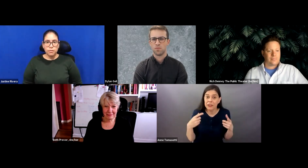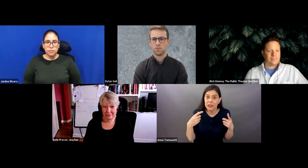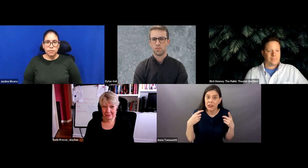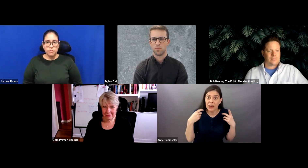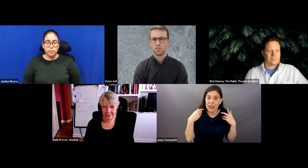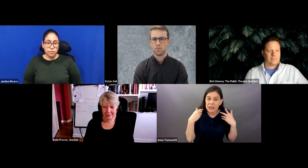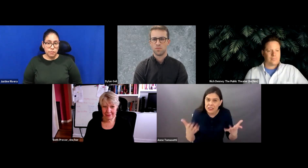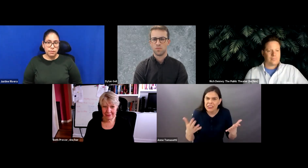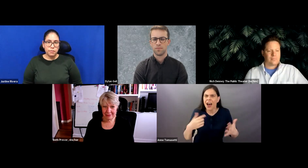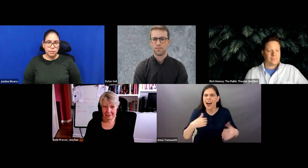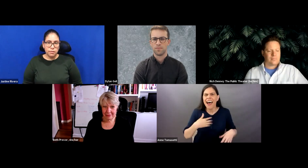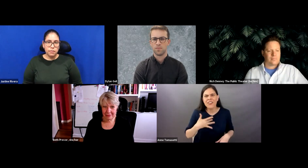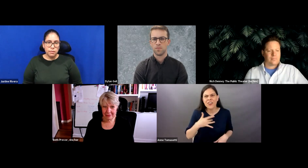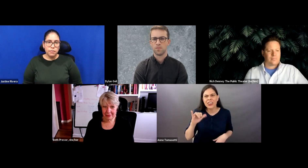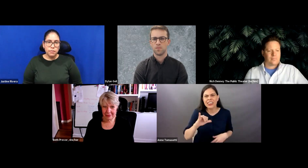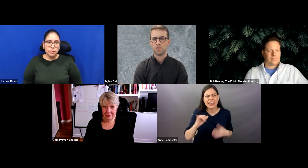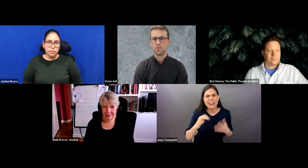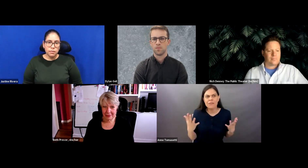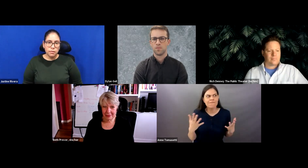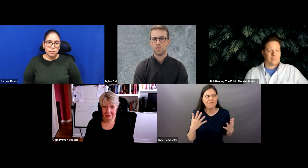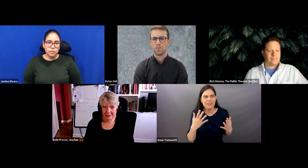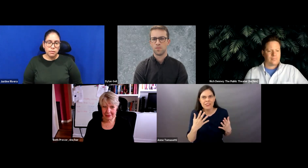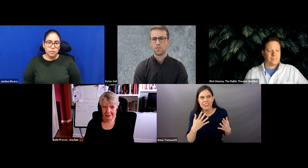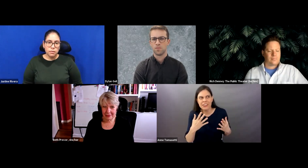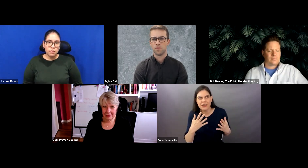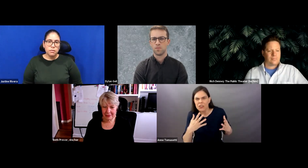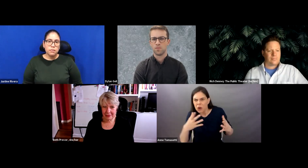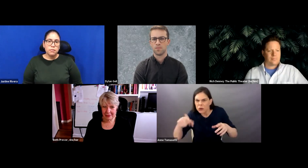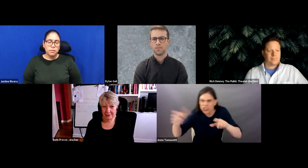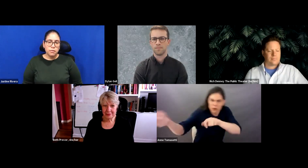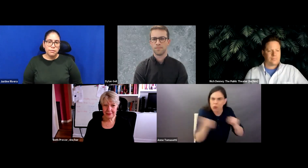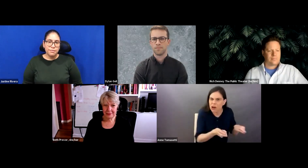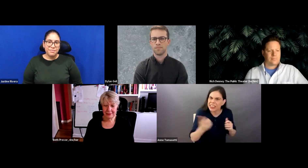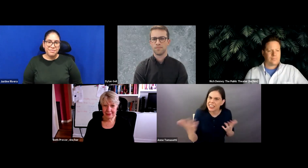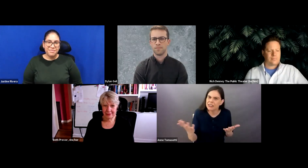should use them. So at that time, I thought that, well,